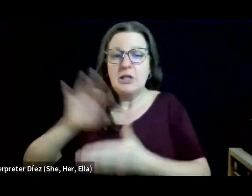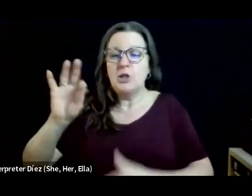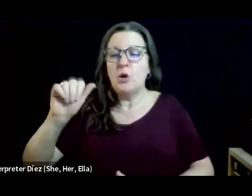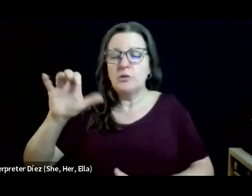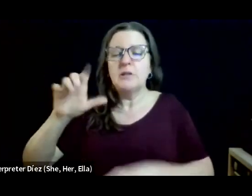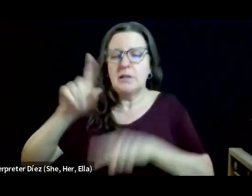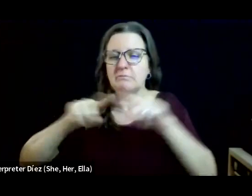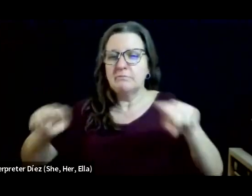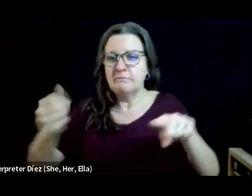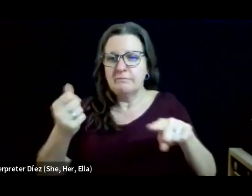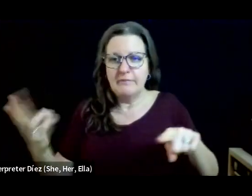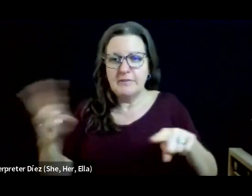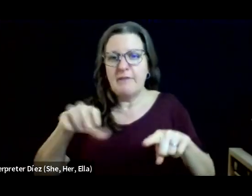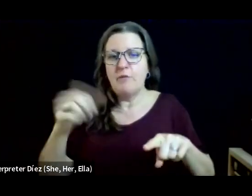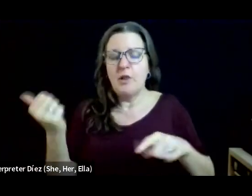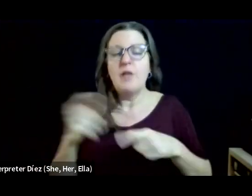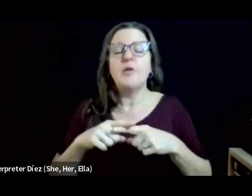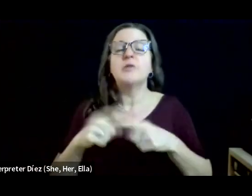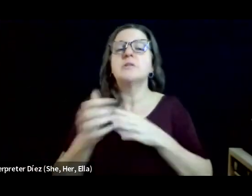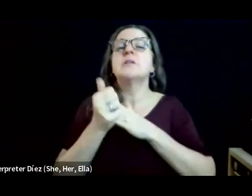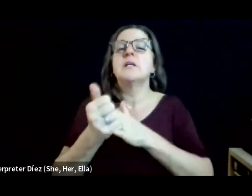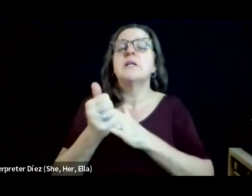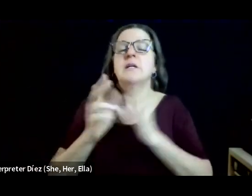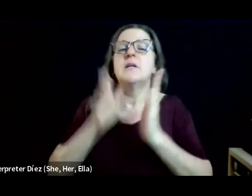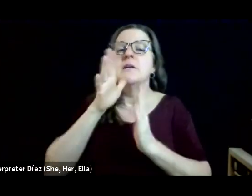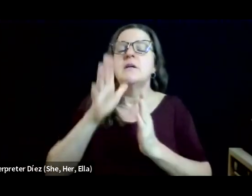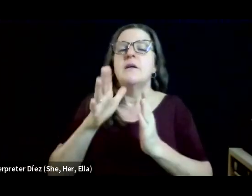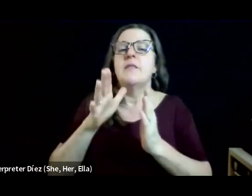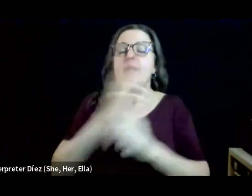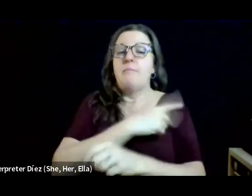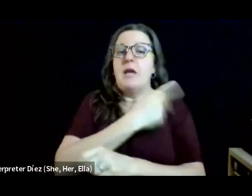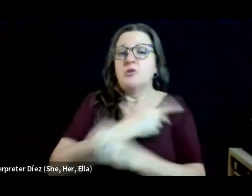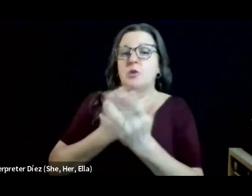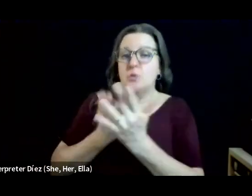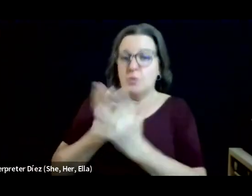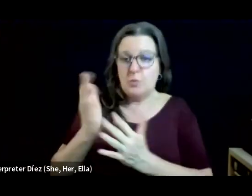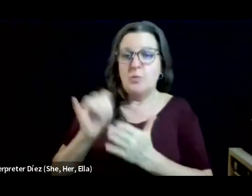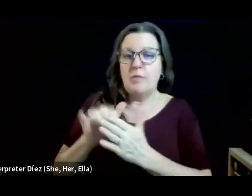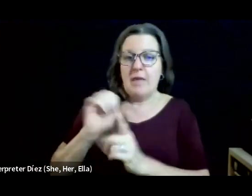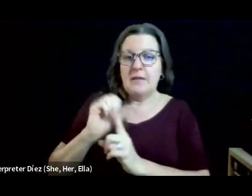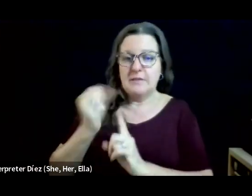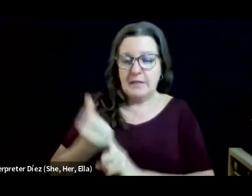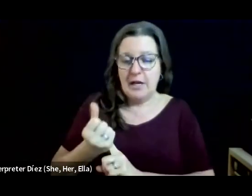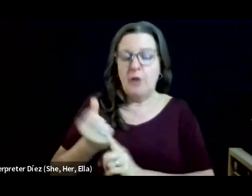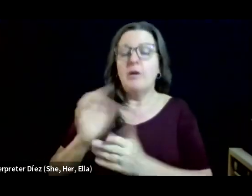through the patient's scenario. This was also a nice way to introduce the students entering the last year of